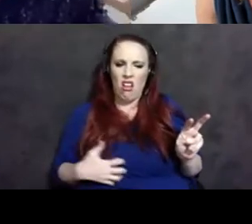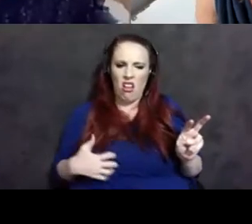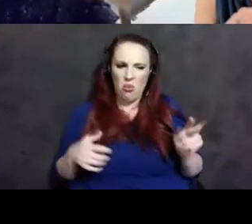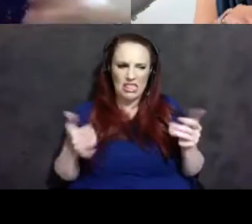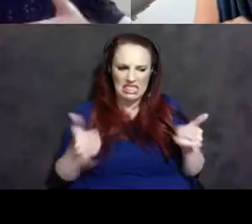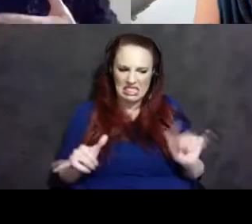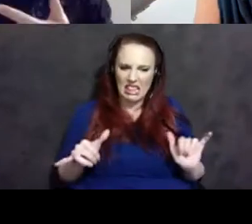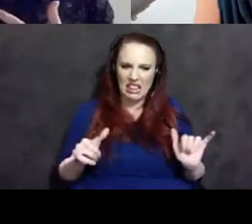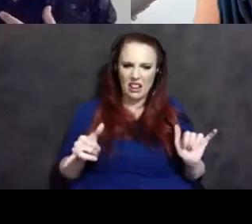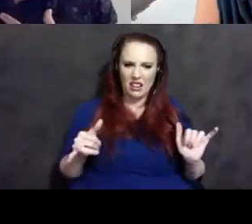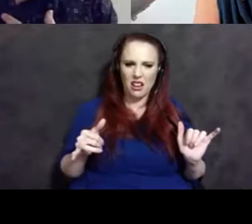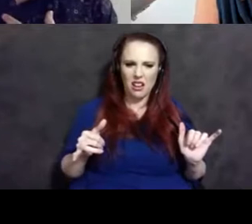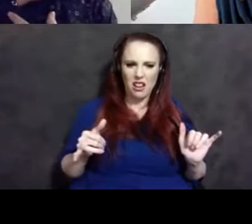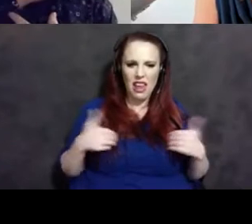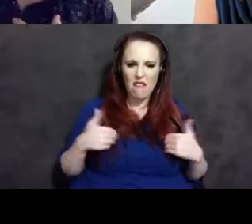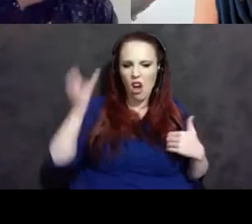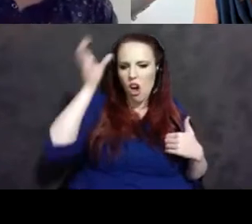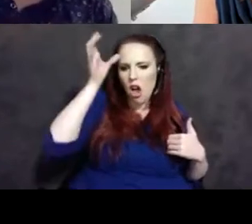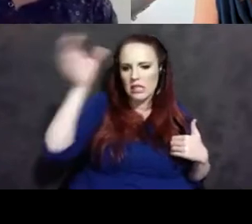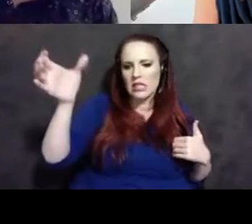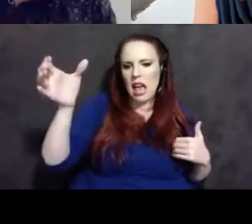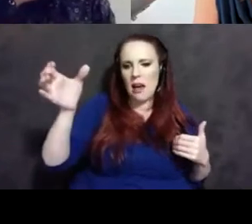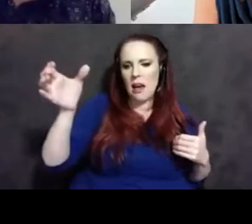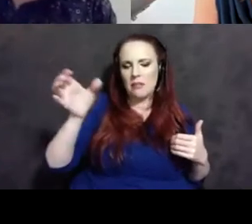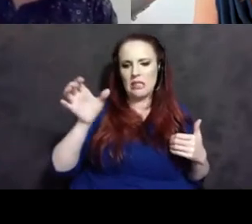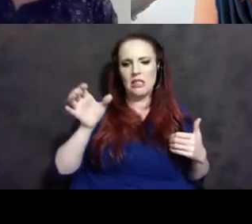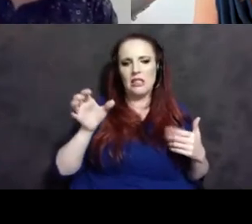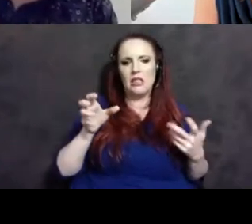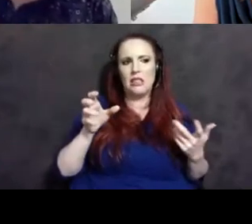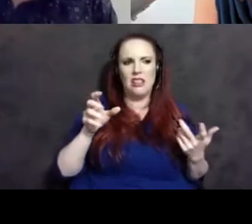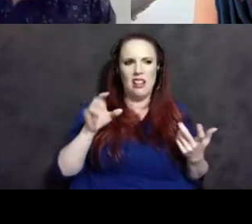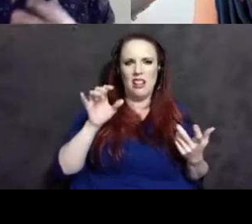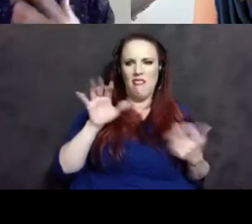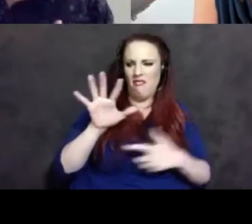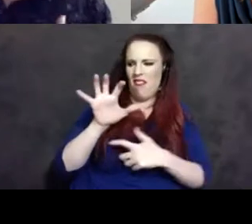We're still there with that concept that has been created for 500 years ago that the white